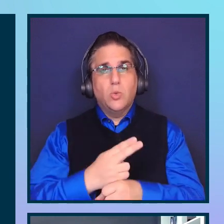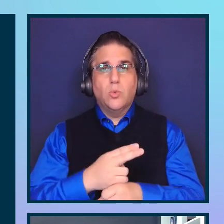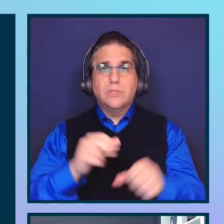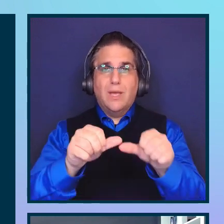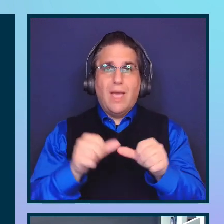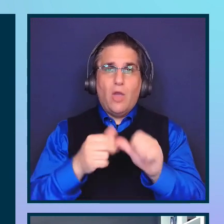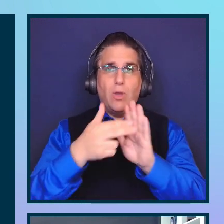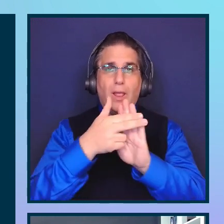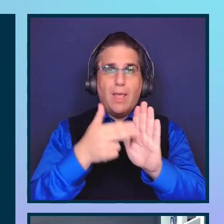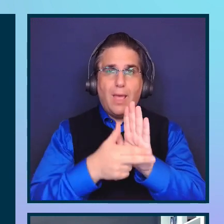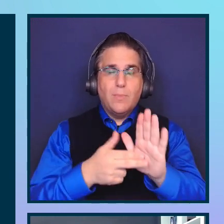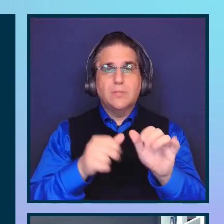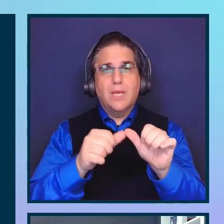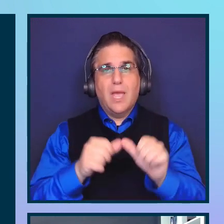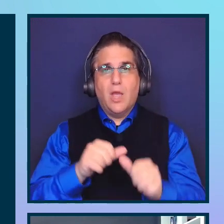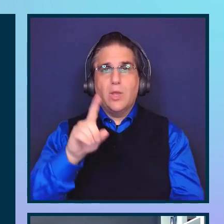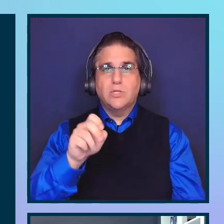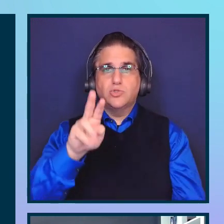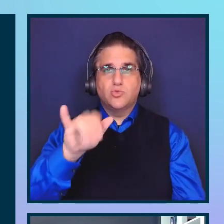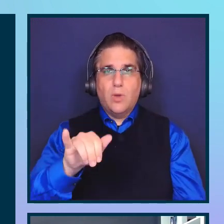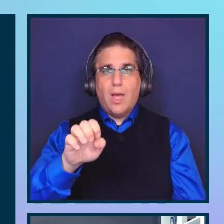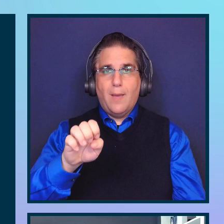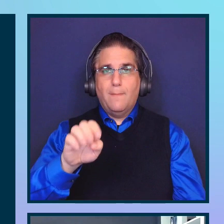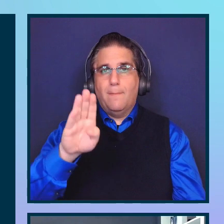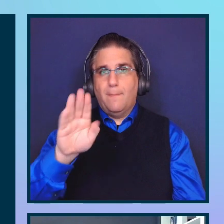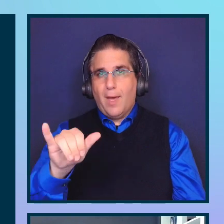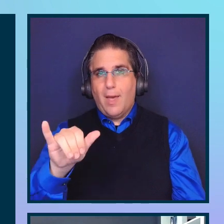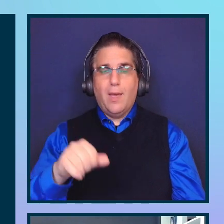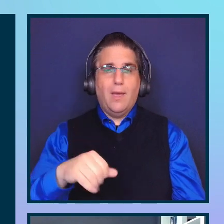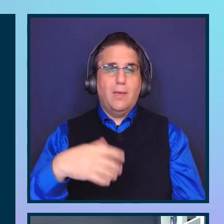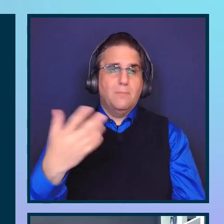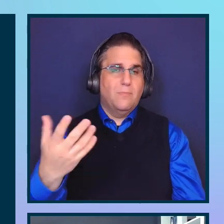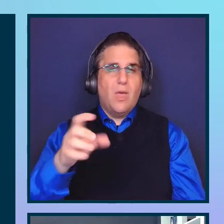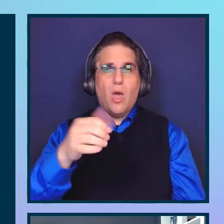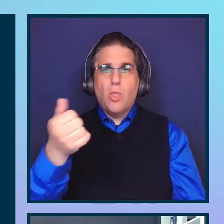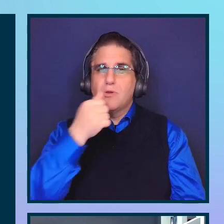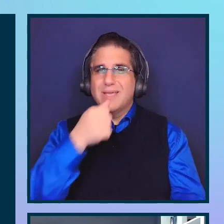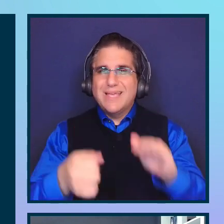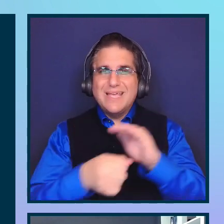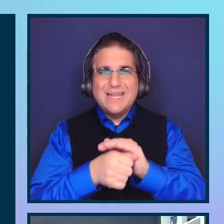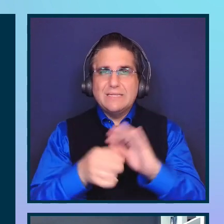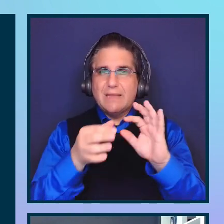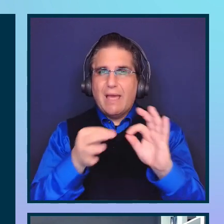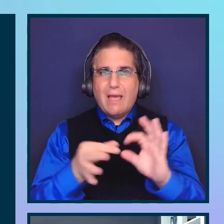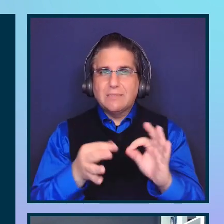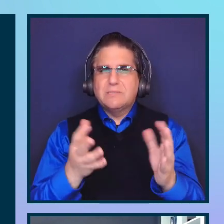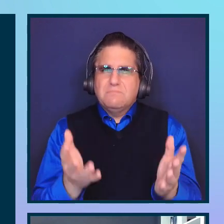area describe by, you can do other like hidden texts, things like that. But they really,